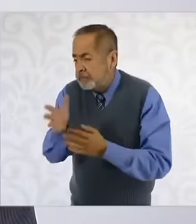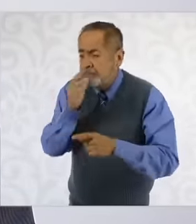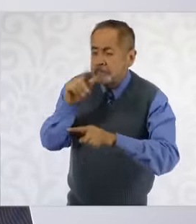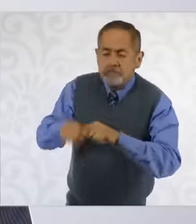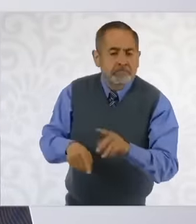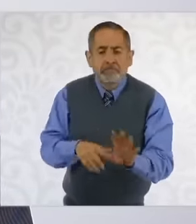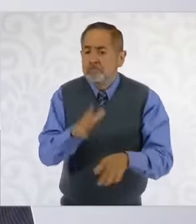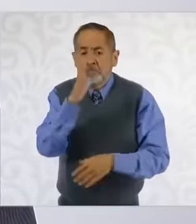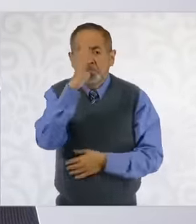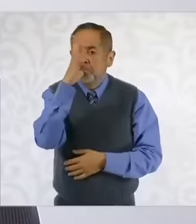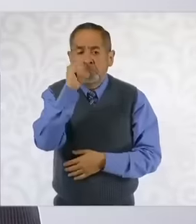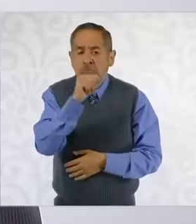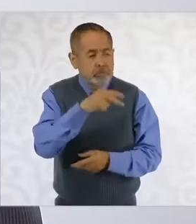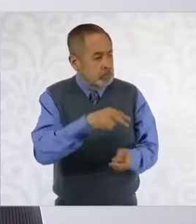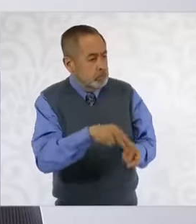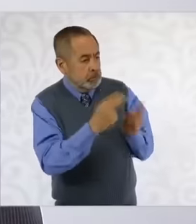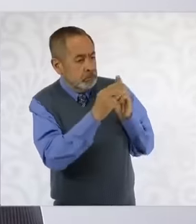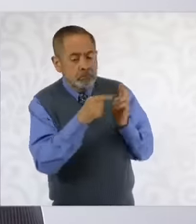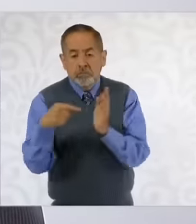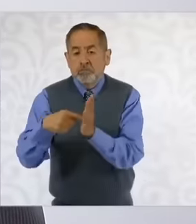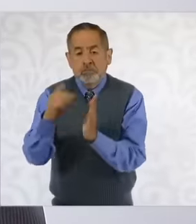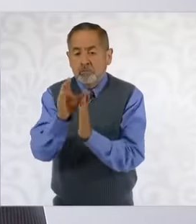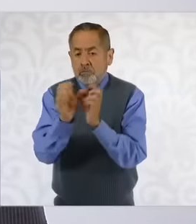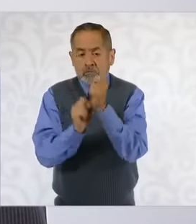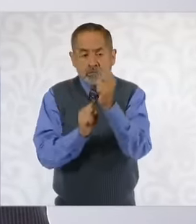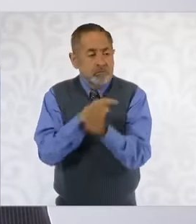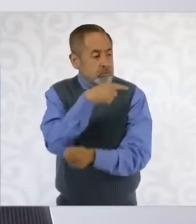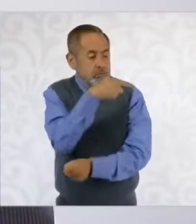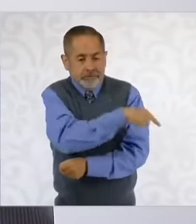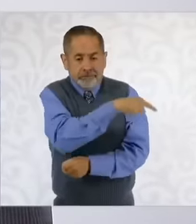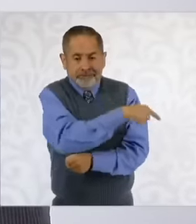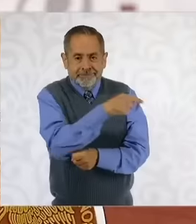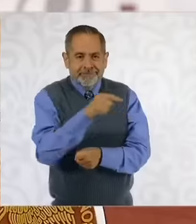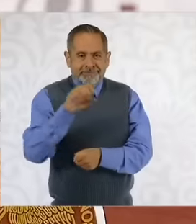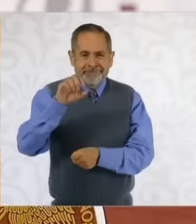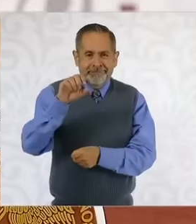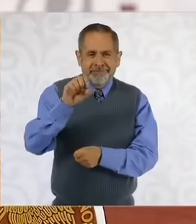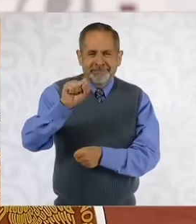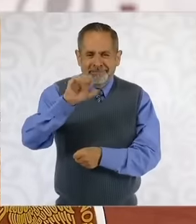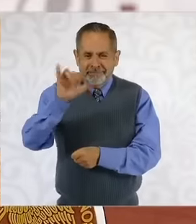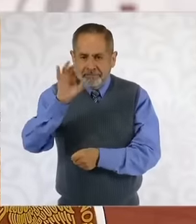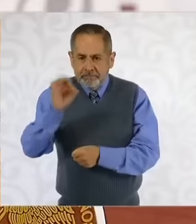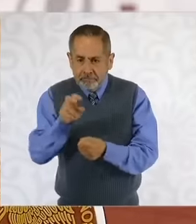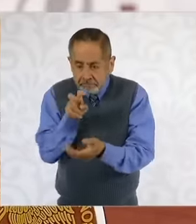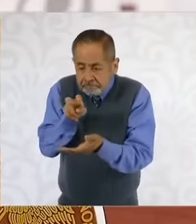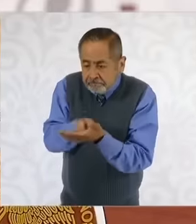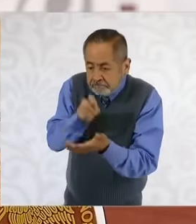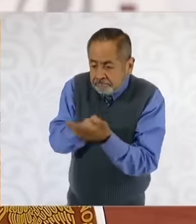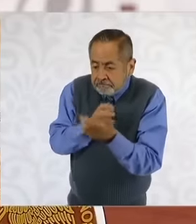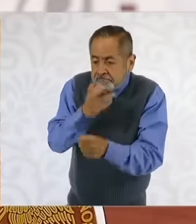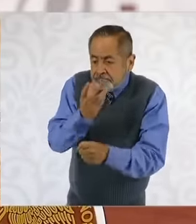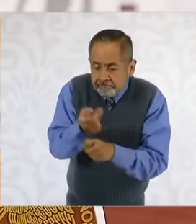reforms or additions to the Constitution. What is done now is simply to make visible in the